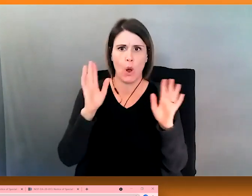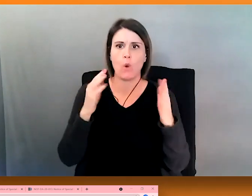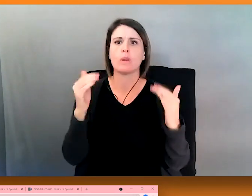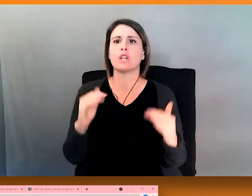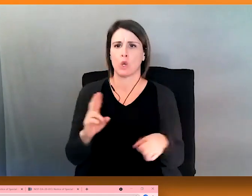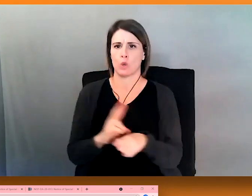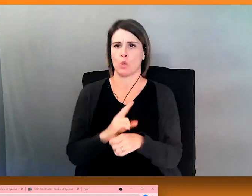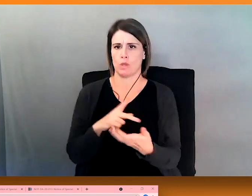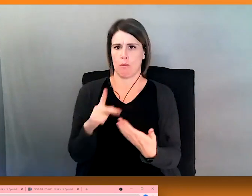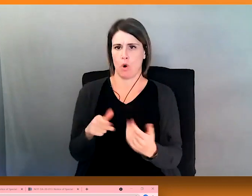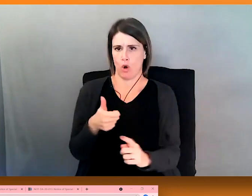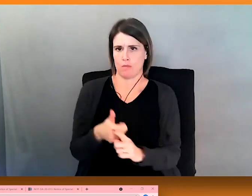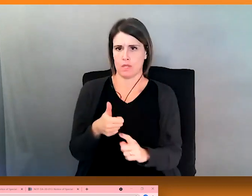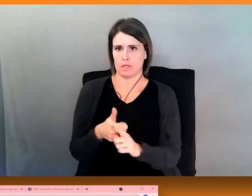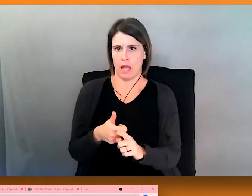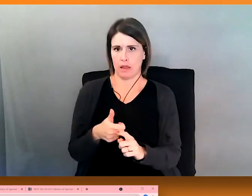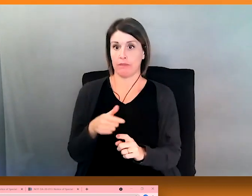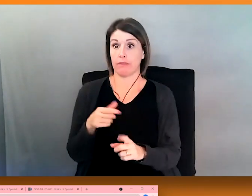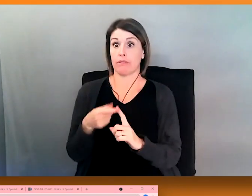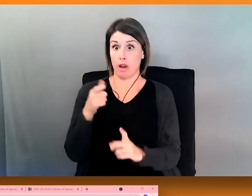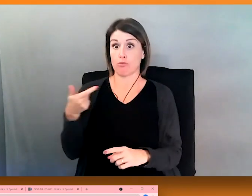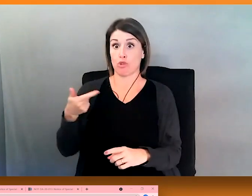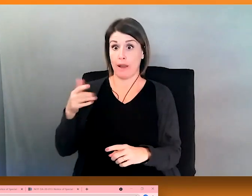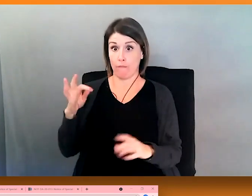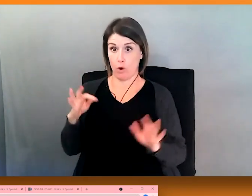You want to use right what's in GrantForward.